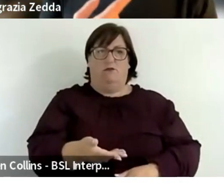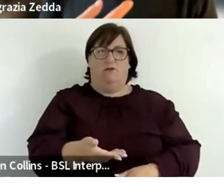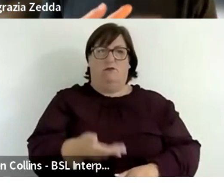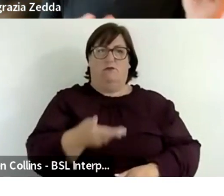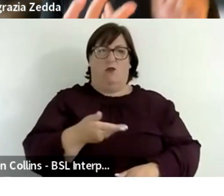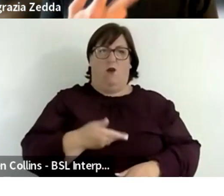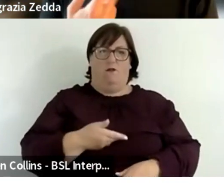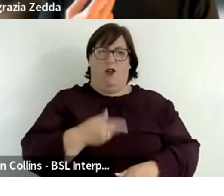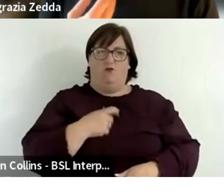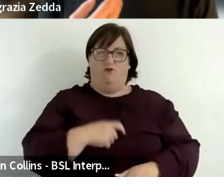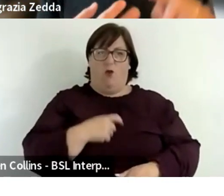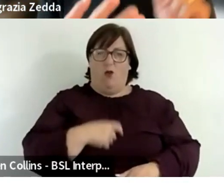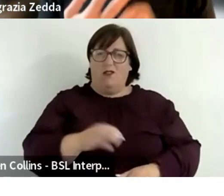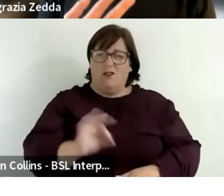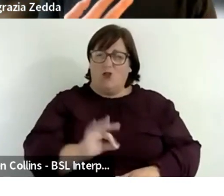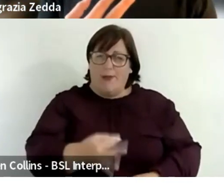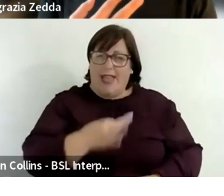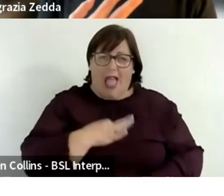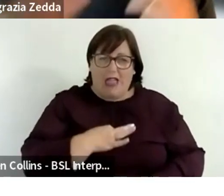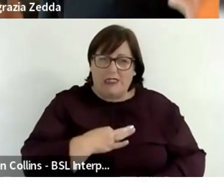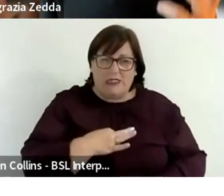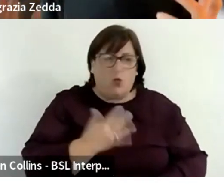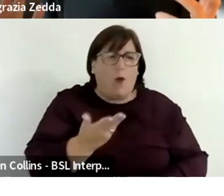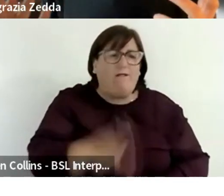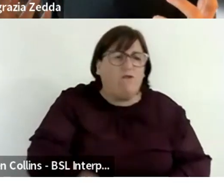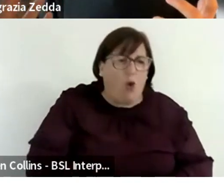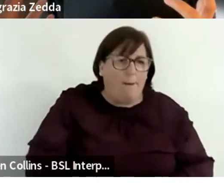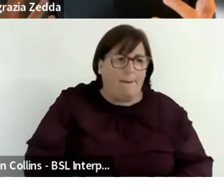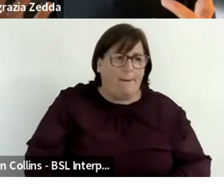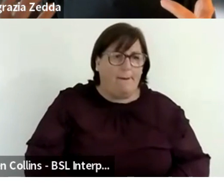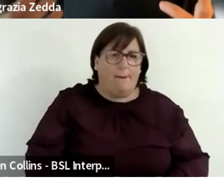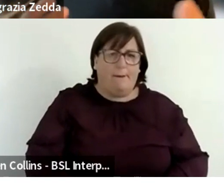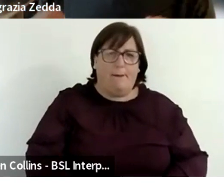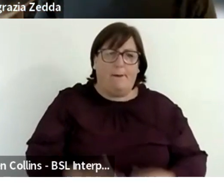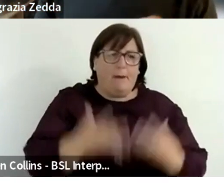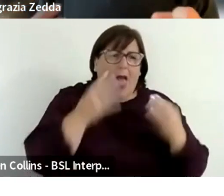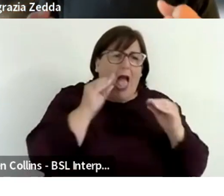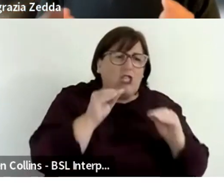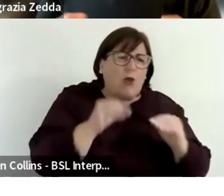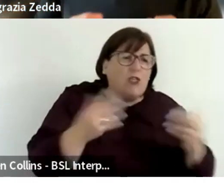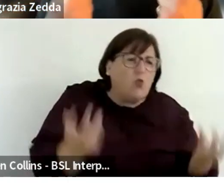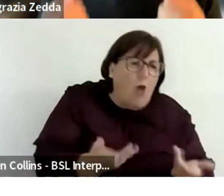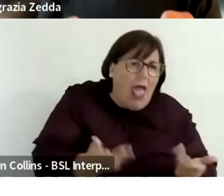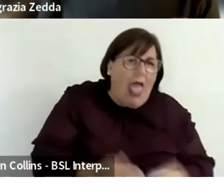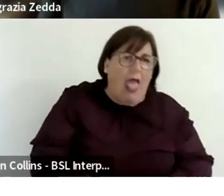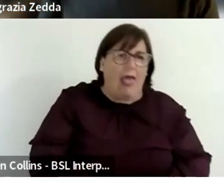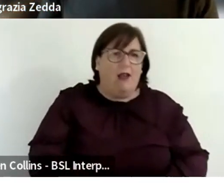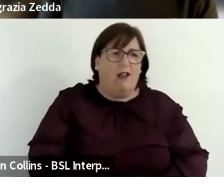I was from, my education or any gaps in my career. So that is so important,